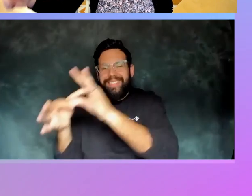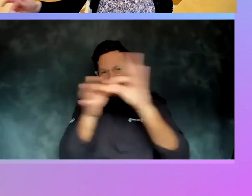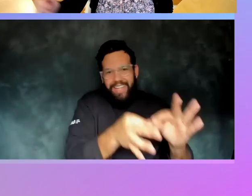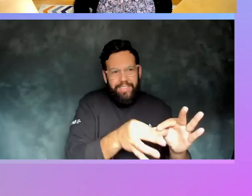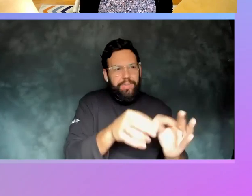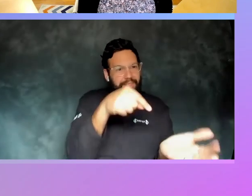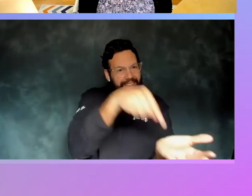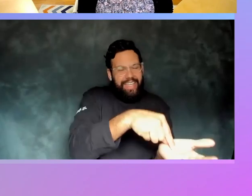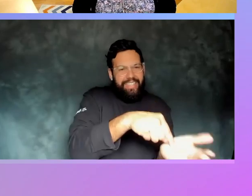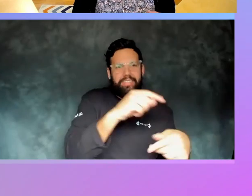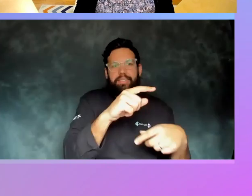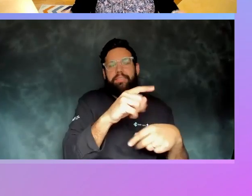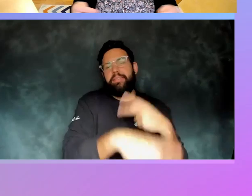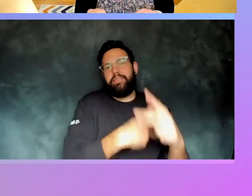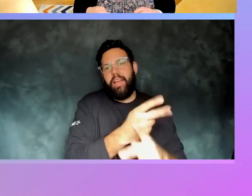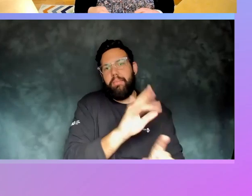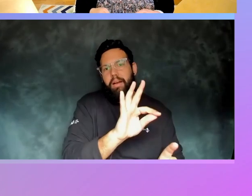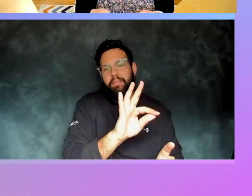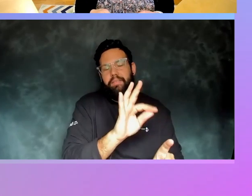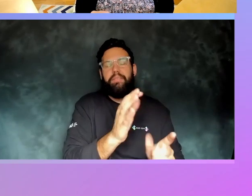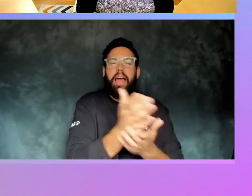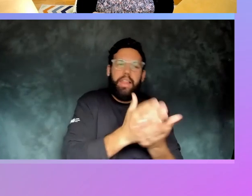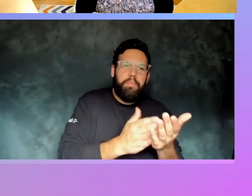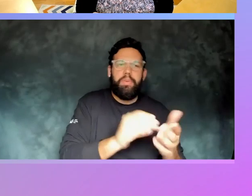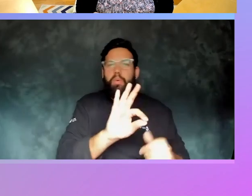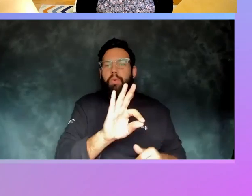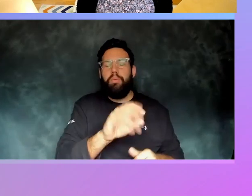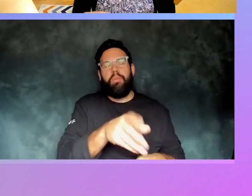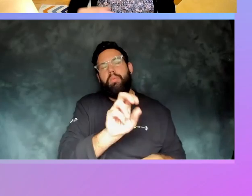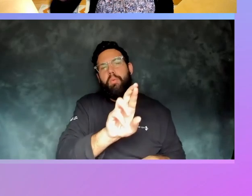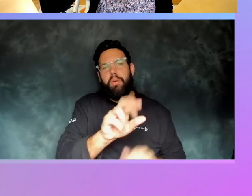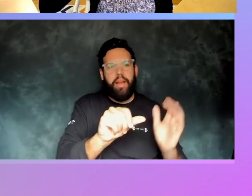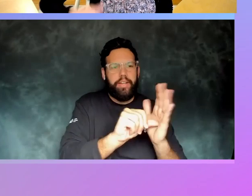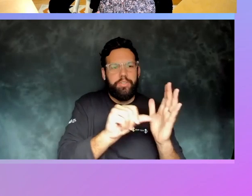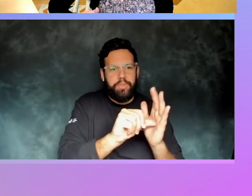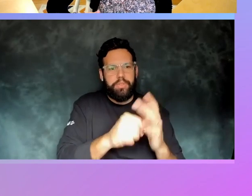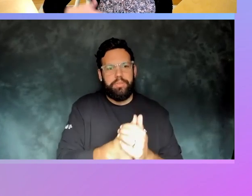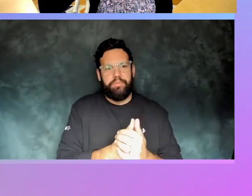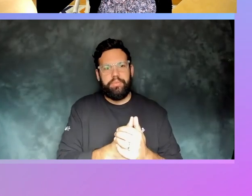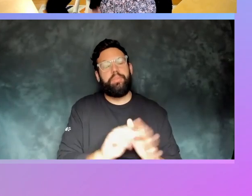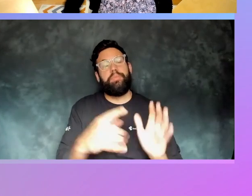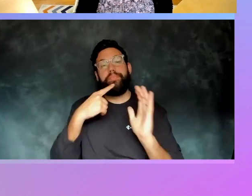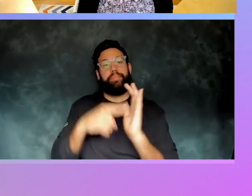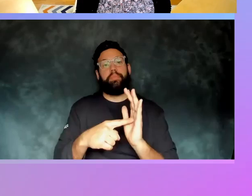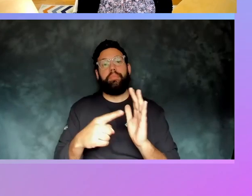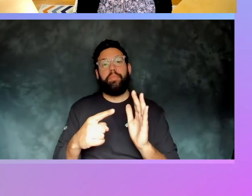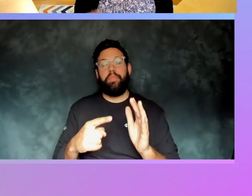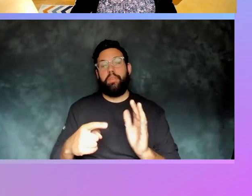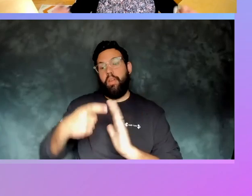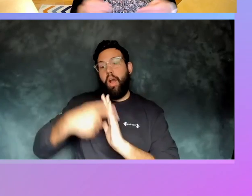being there, creating a relationship to the input and visually persistent. So they